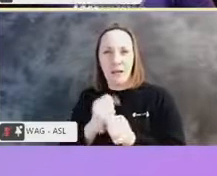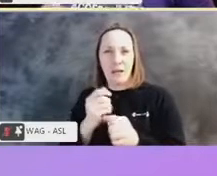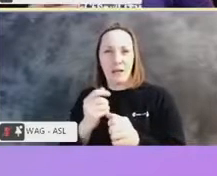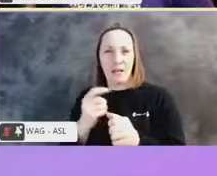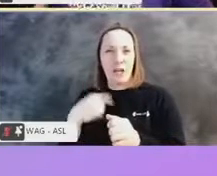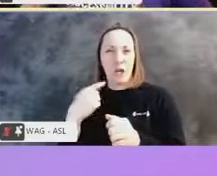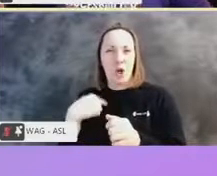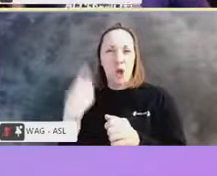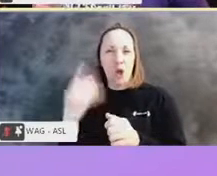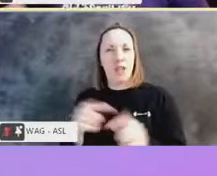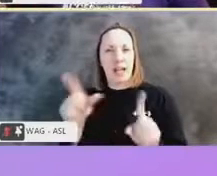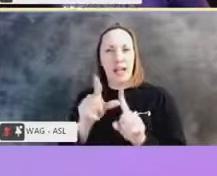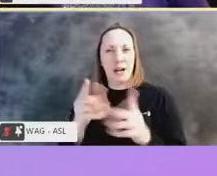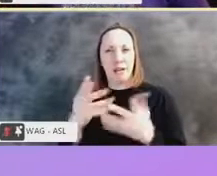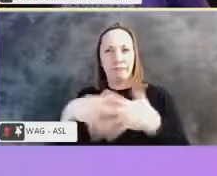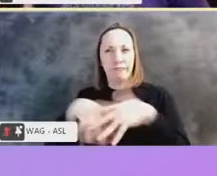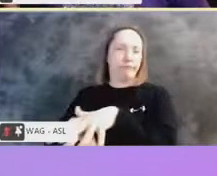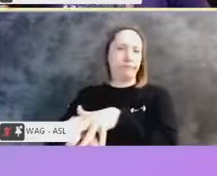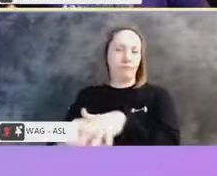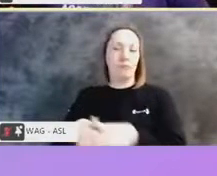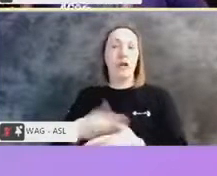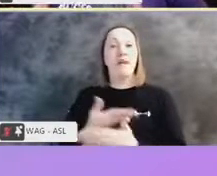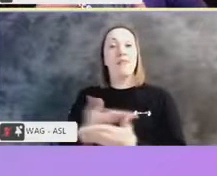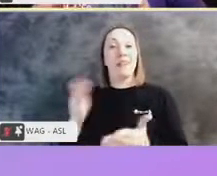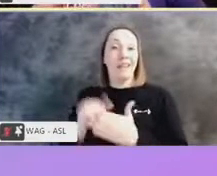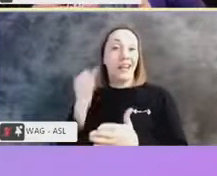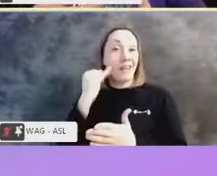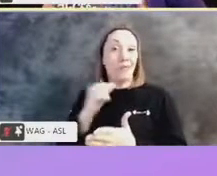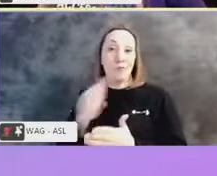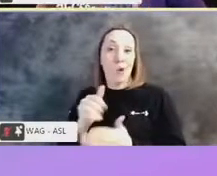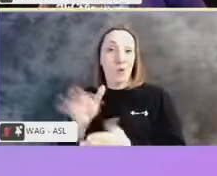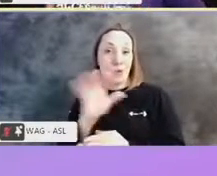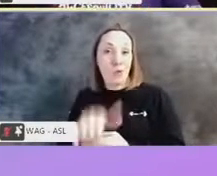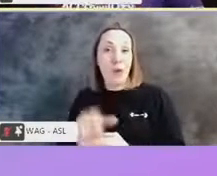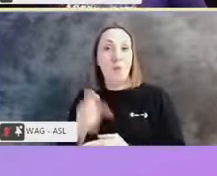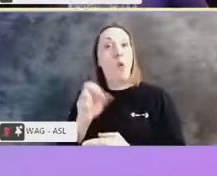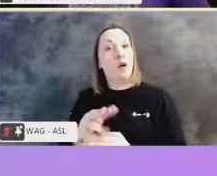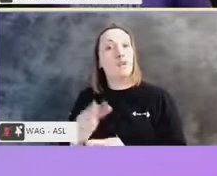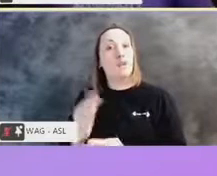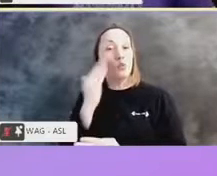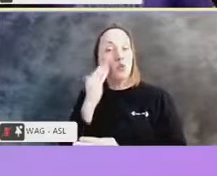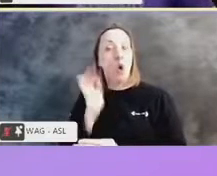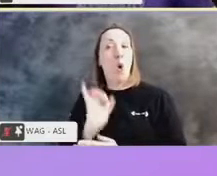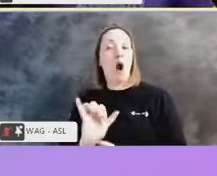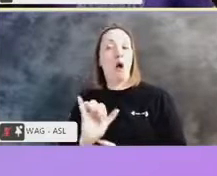apply underline or italic styles that make reading harder by causing letters to run together. Things like that